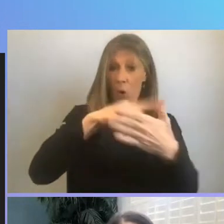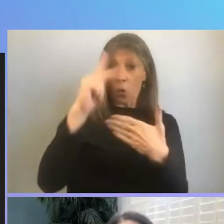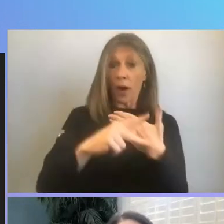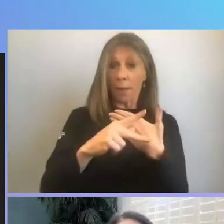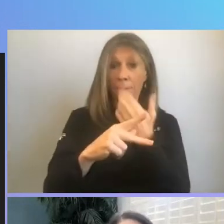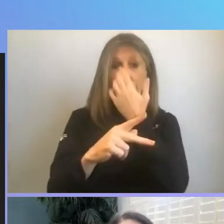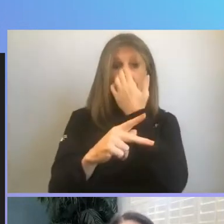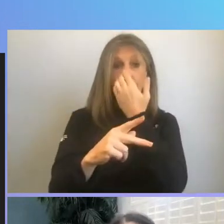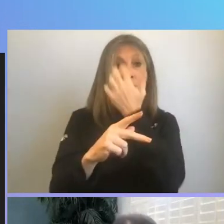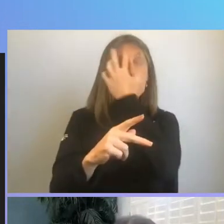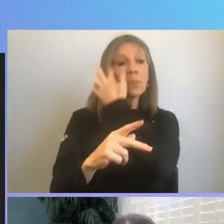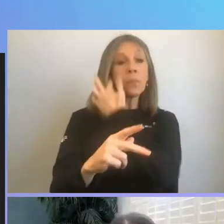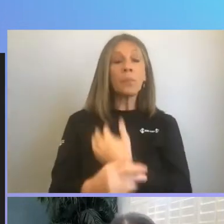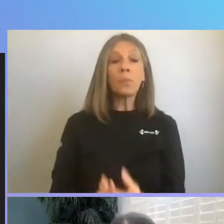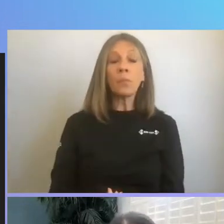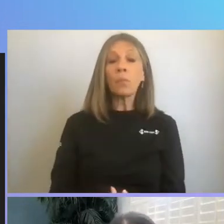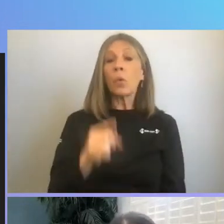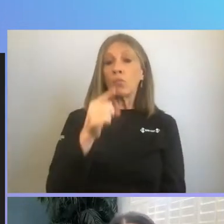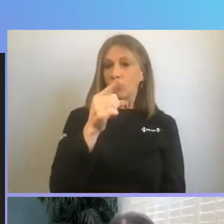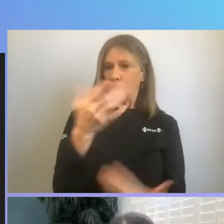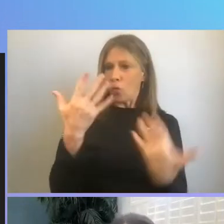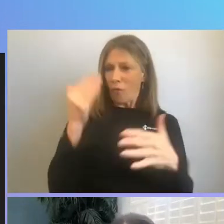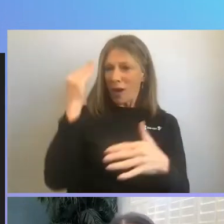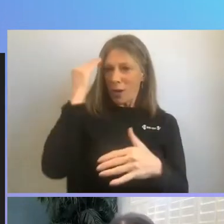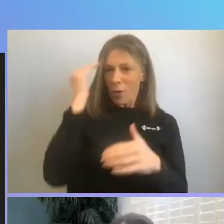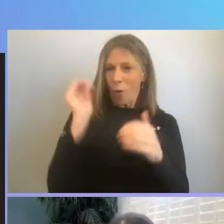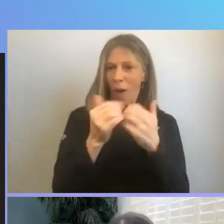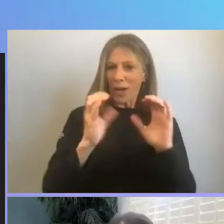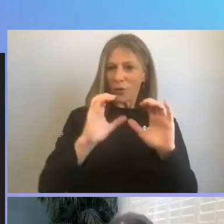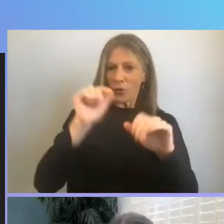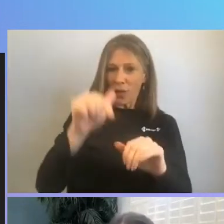you know how to do this policy monitoring, training and tools.